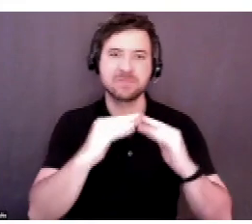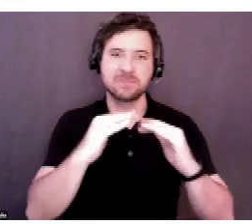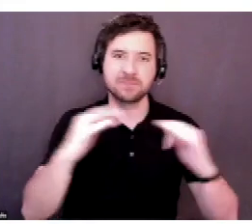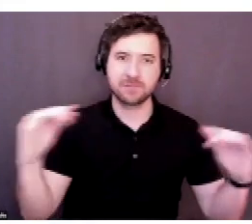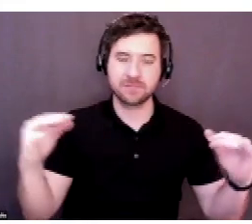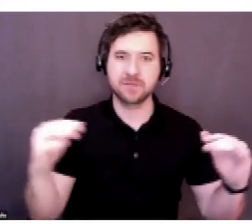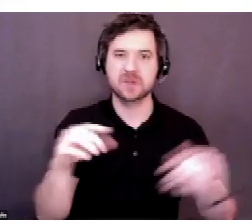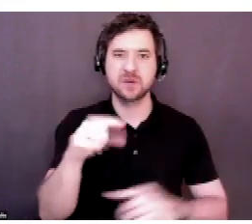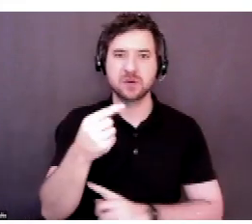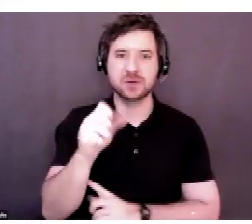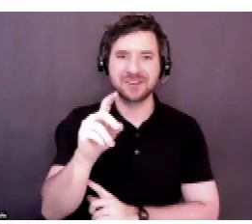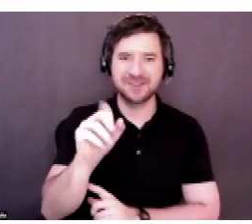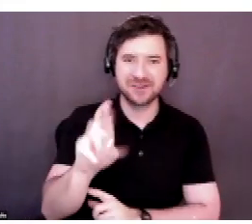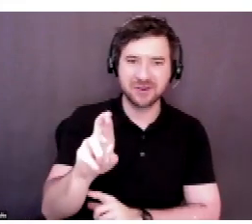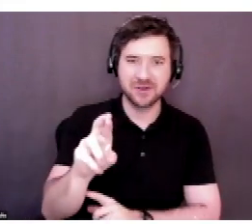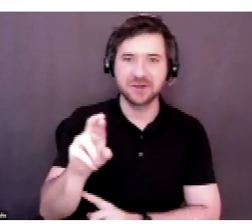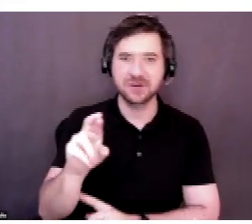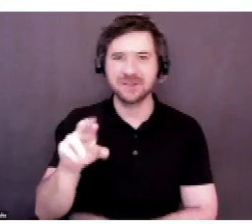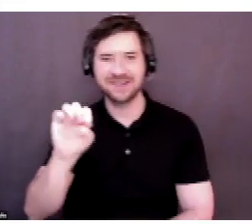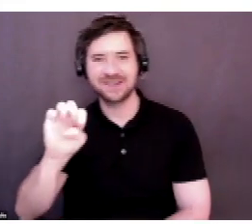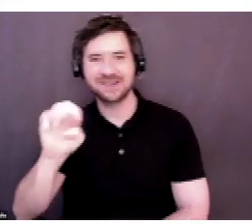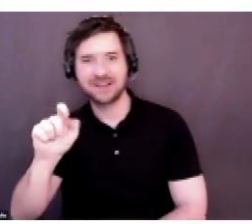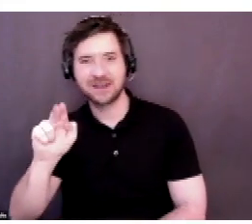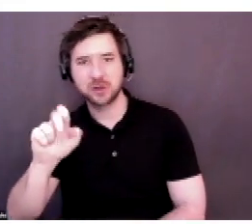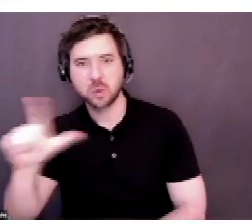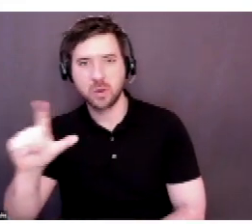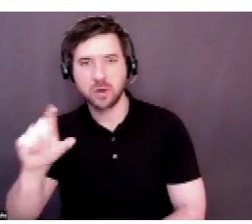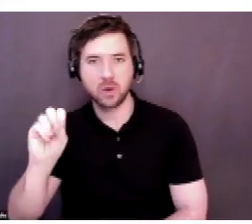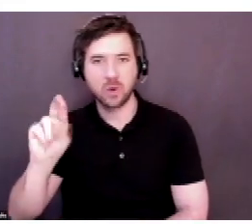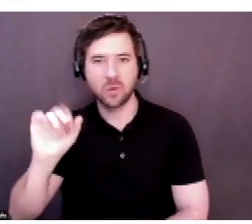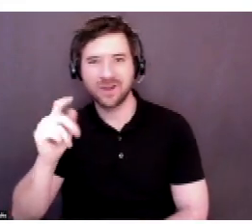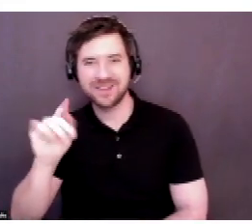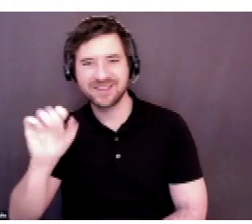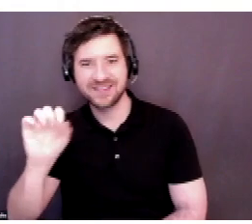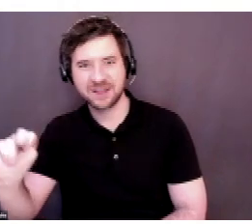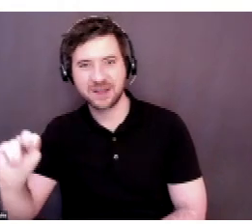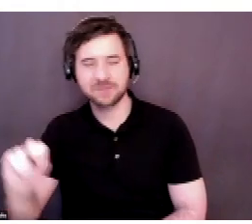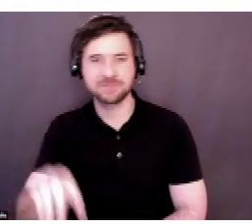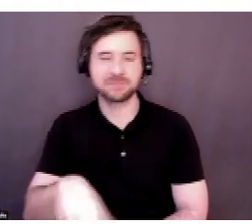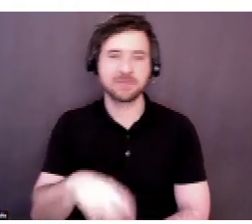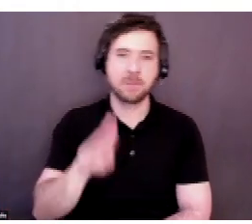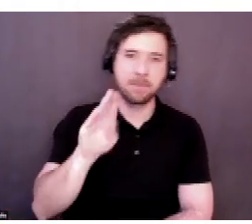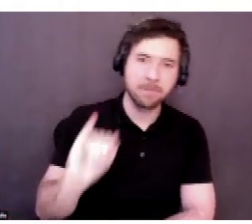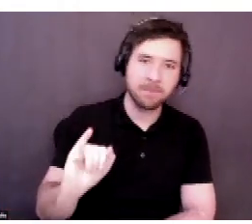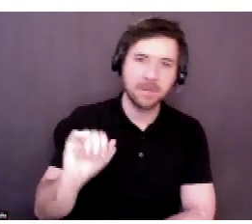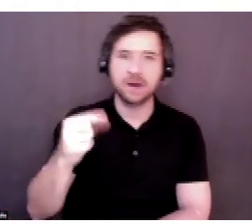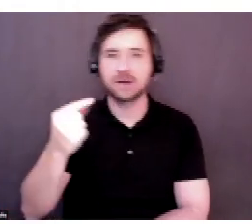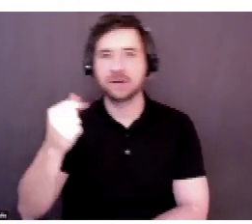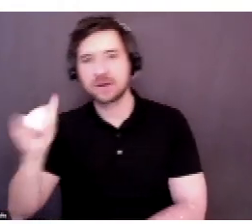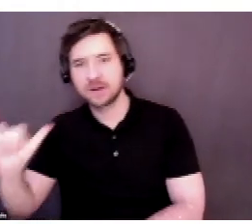Hold on just a second. We acknowledge oh,